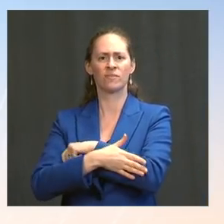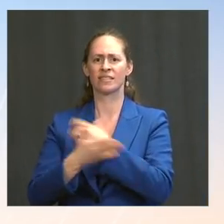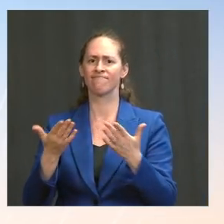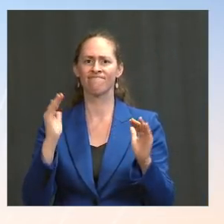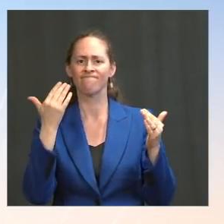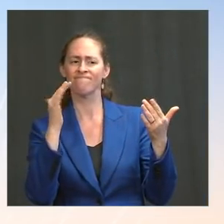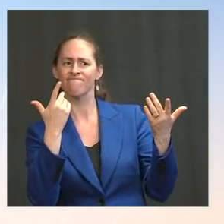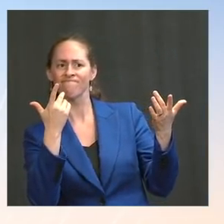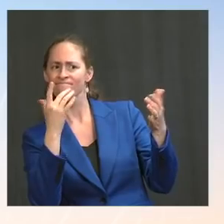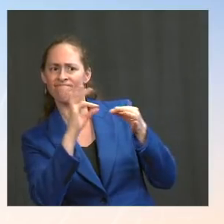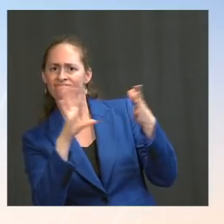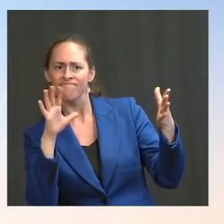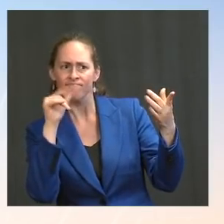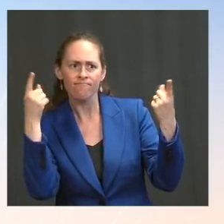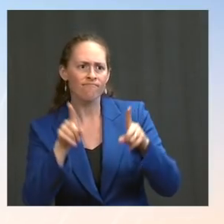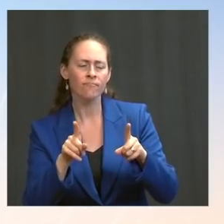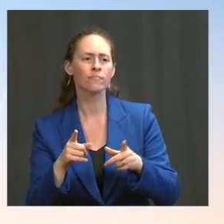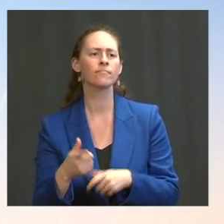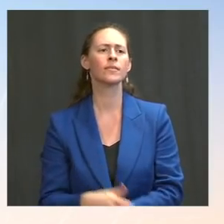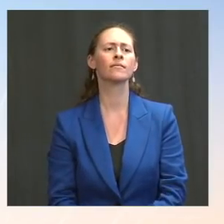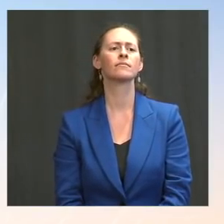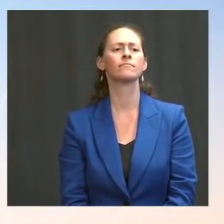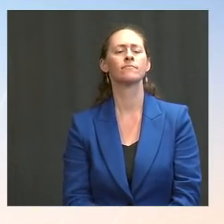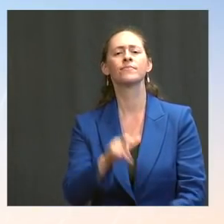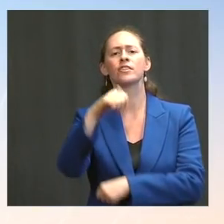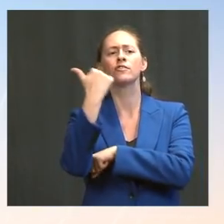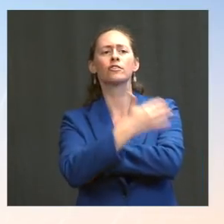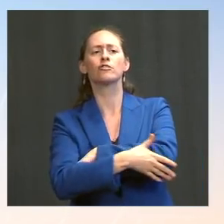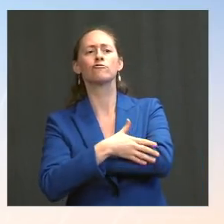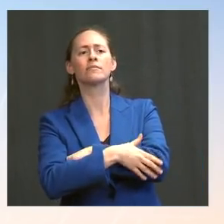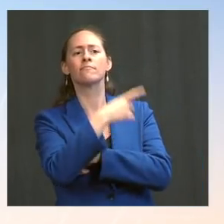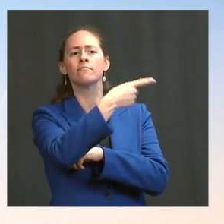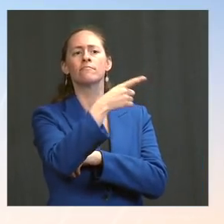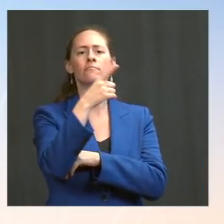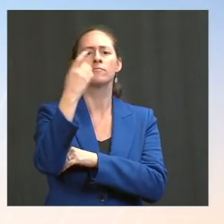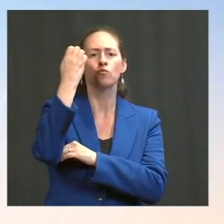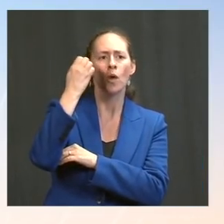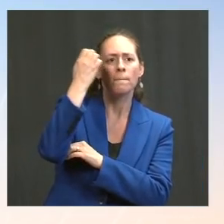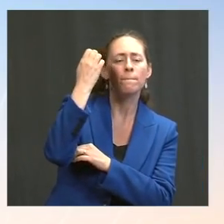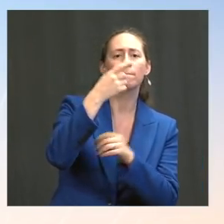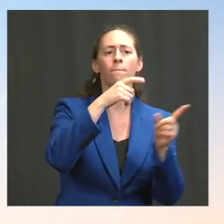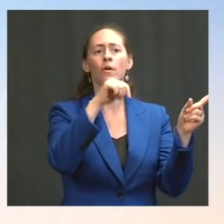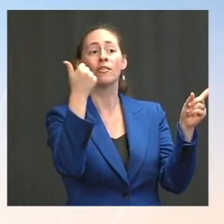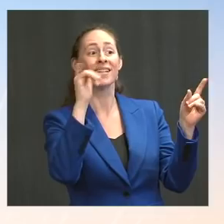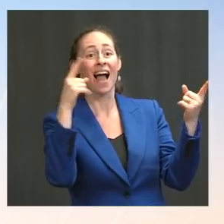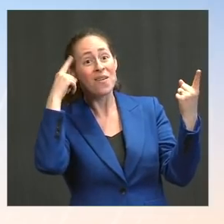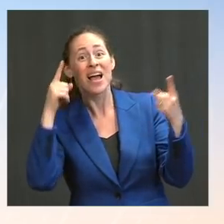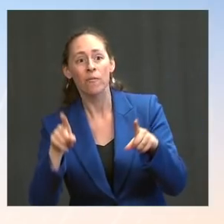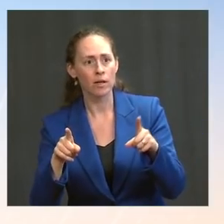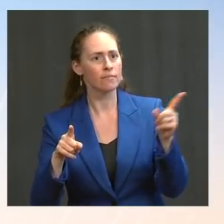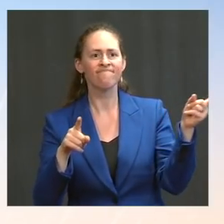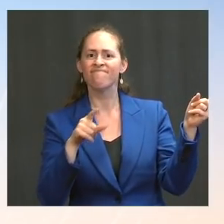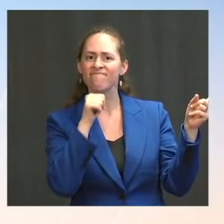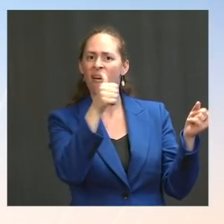that are in the European Union that didn't sign on. Is that going to be a stumbling block to actually make it happen?